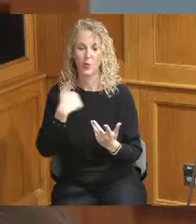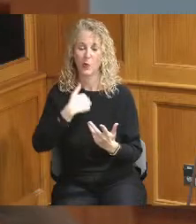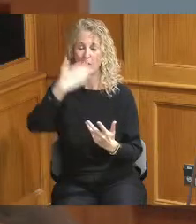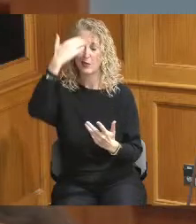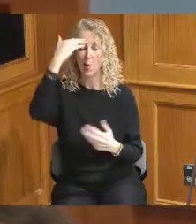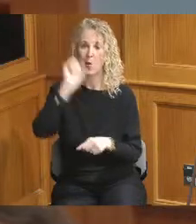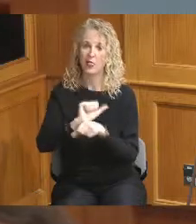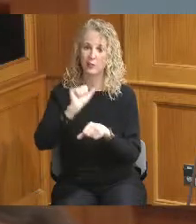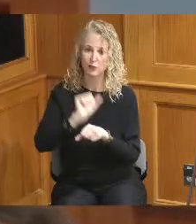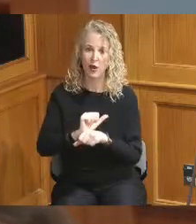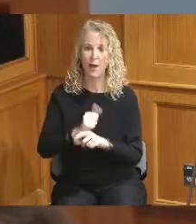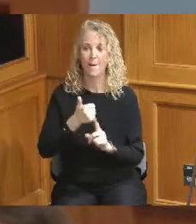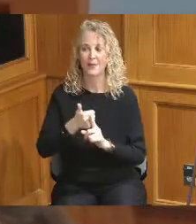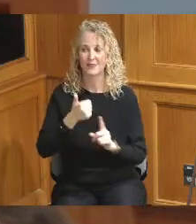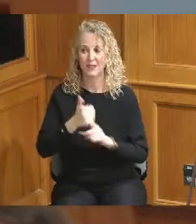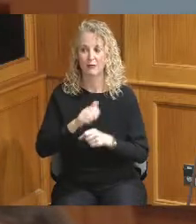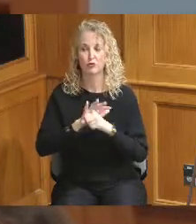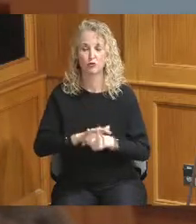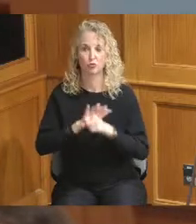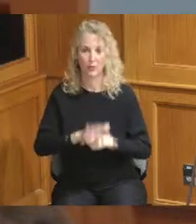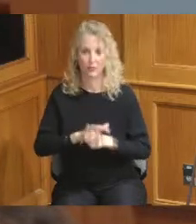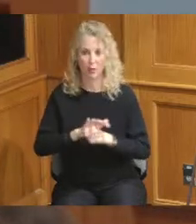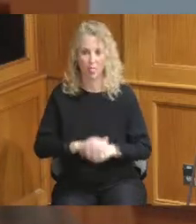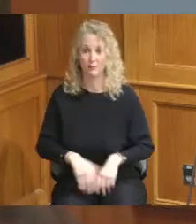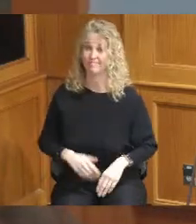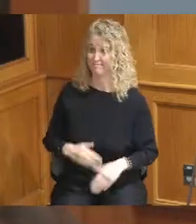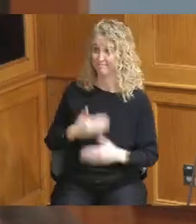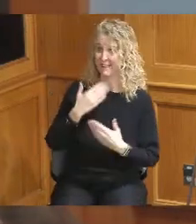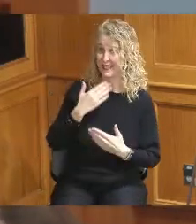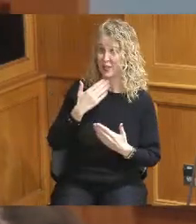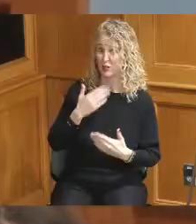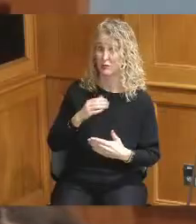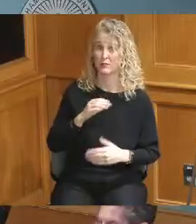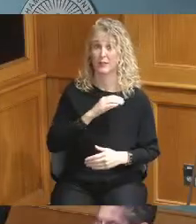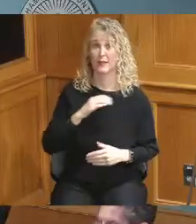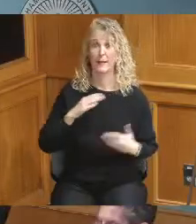body as you're operating in this environment thank you Commissioner Samus thank you thank